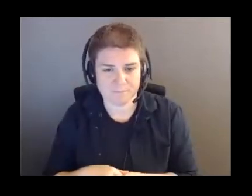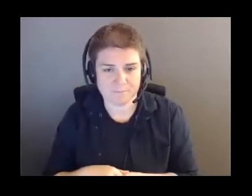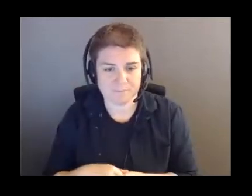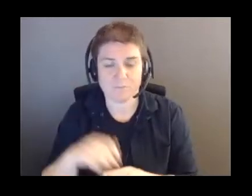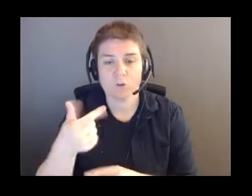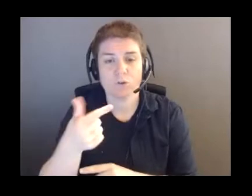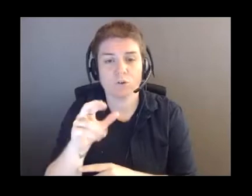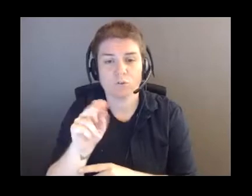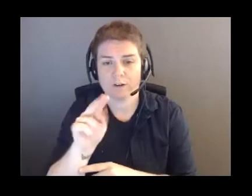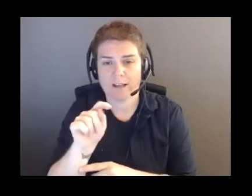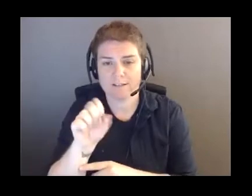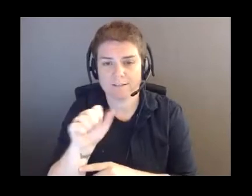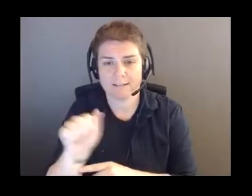grants@calgaryartsdevelopment.com